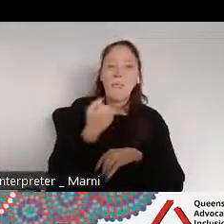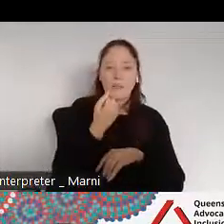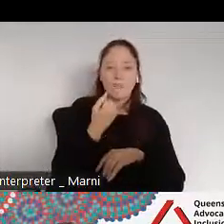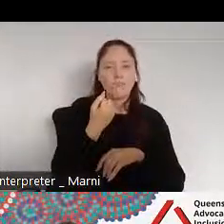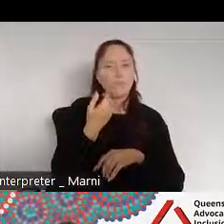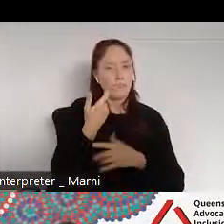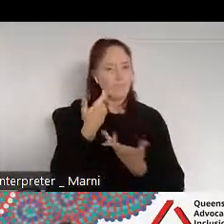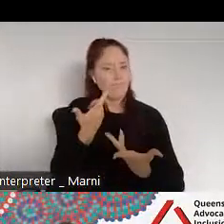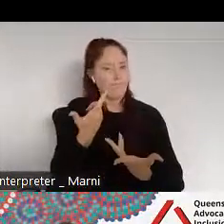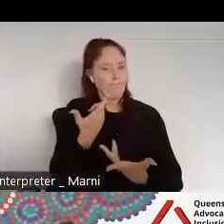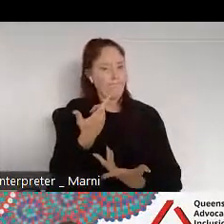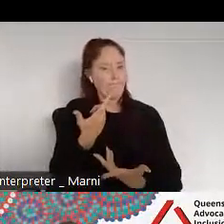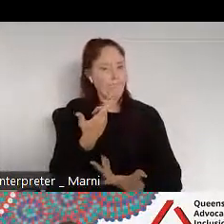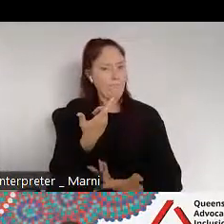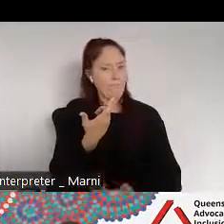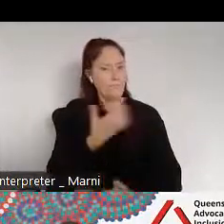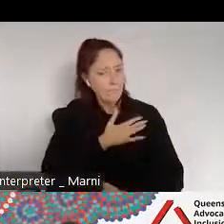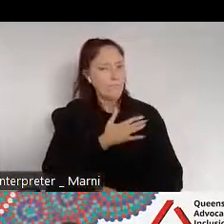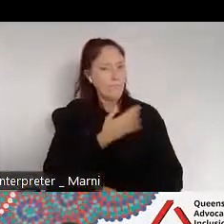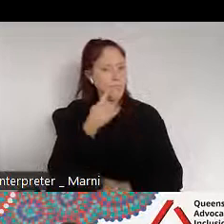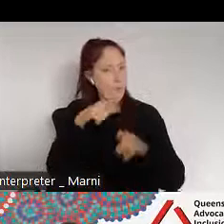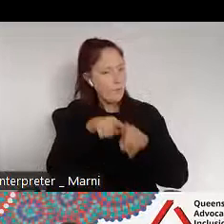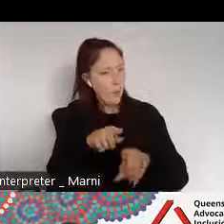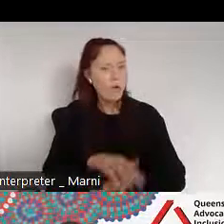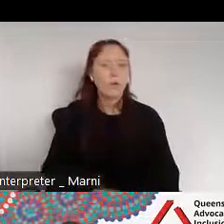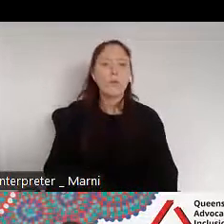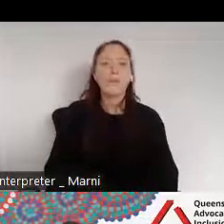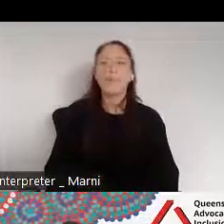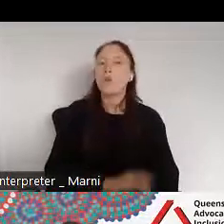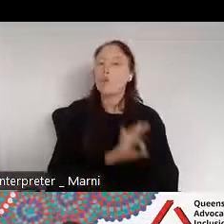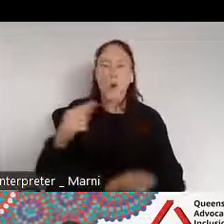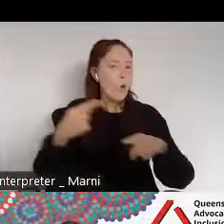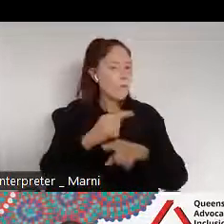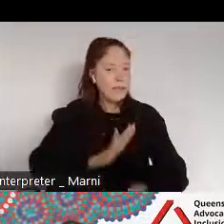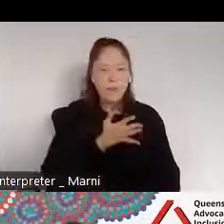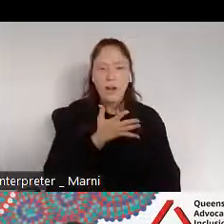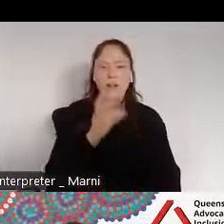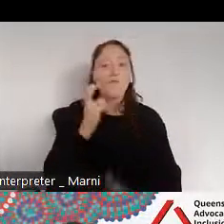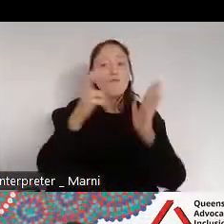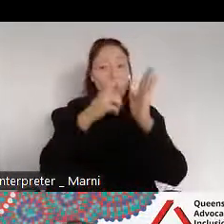and they must avoid conflicts of interest, keep records, keep property separate and they're